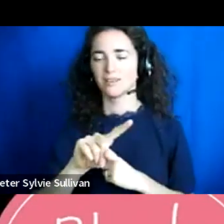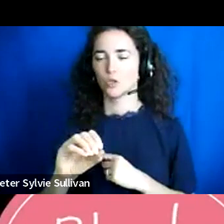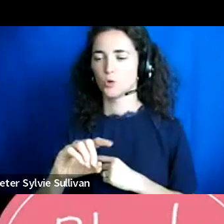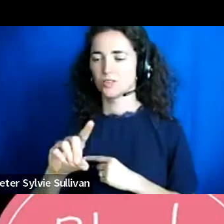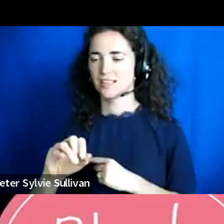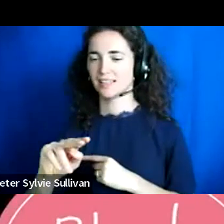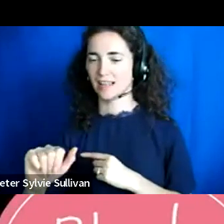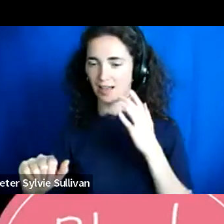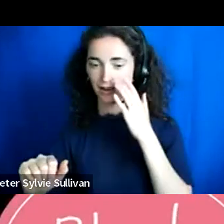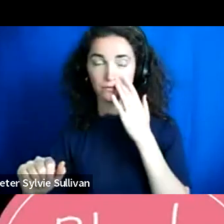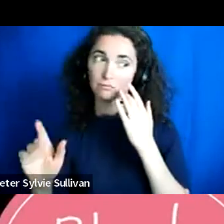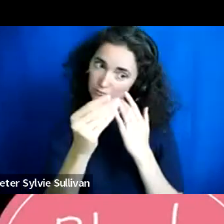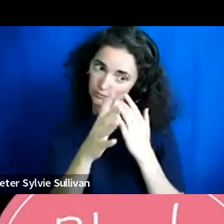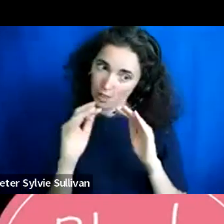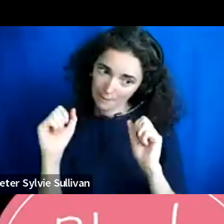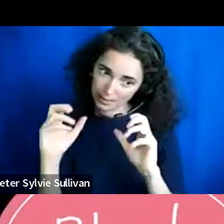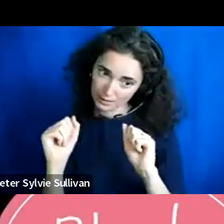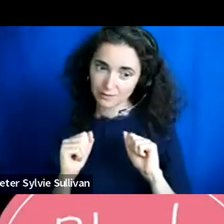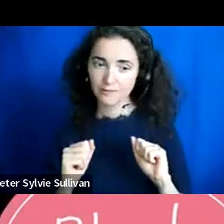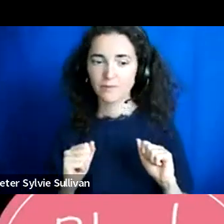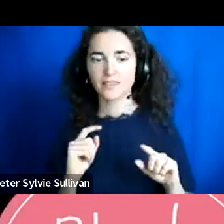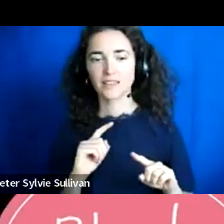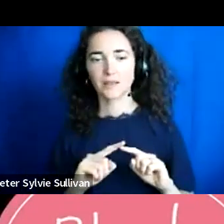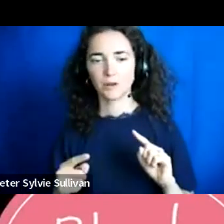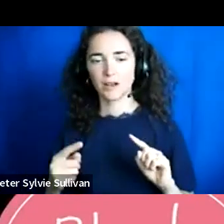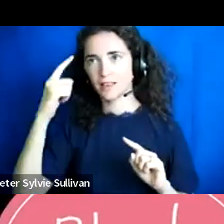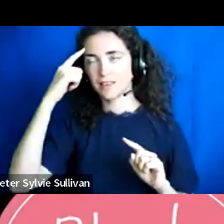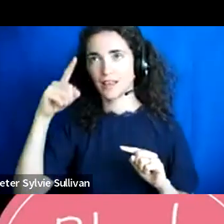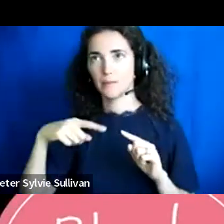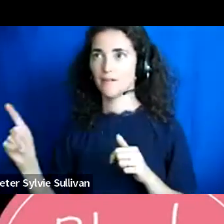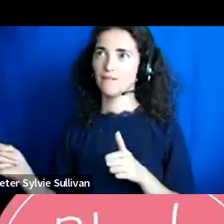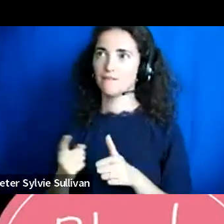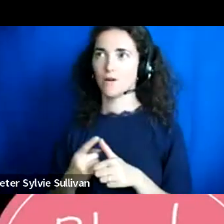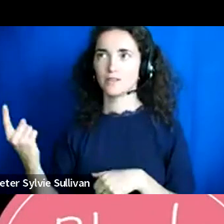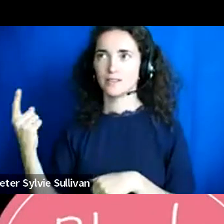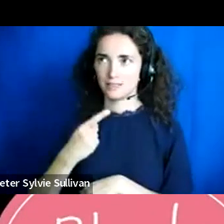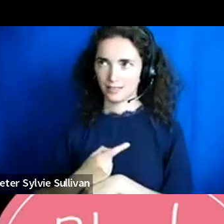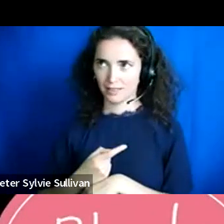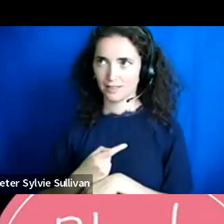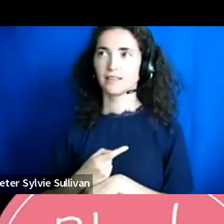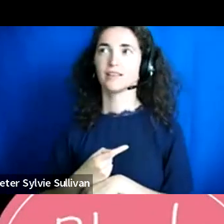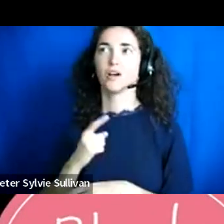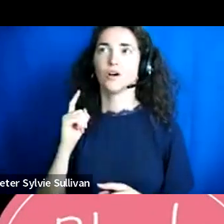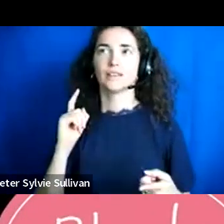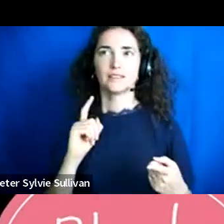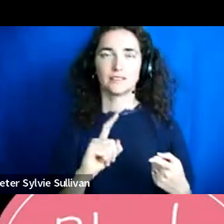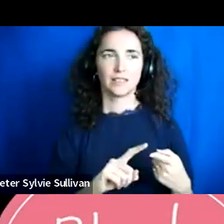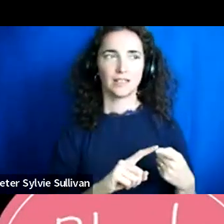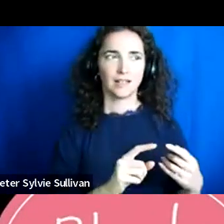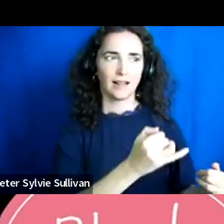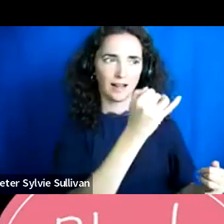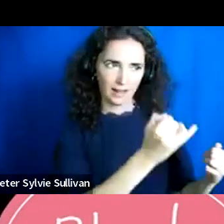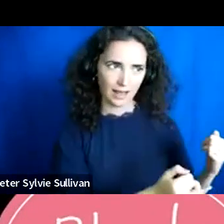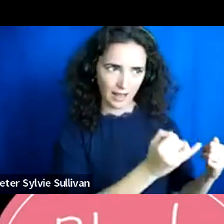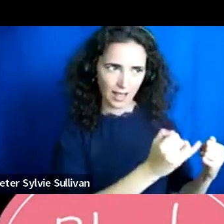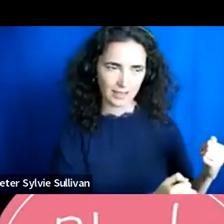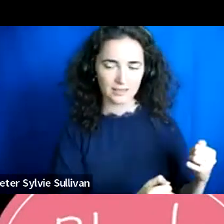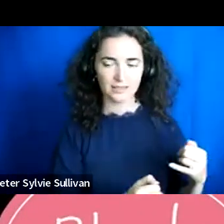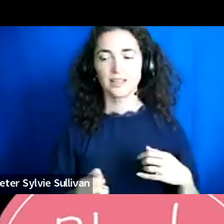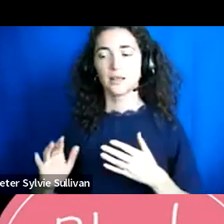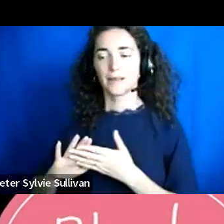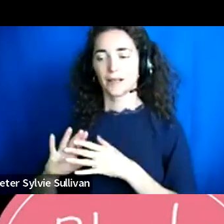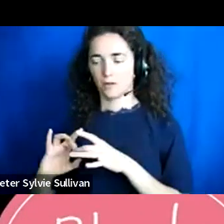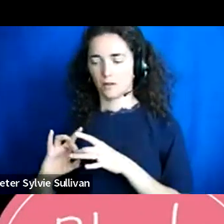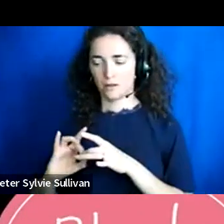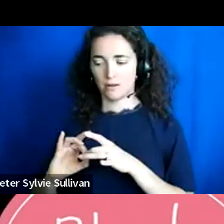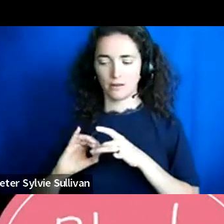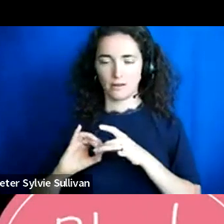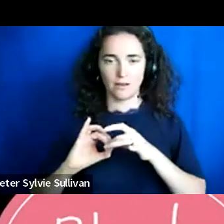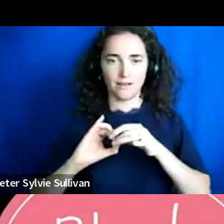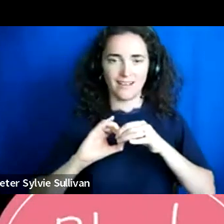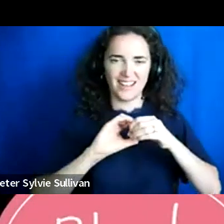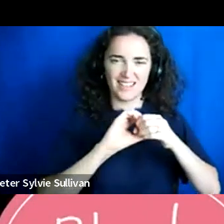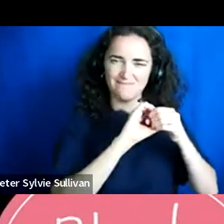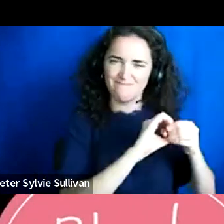And just thinking about that first day to like the end the bonds made were incredible.